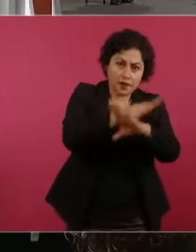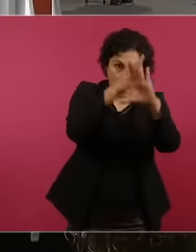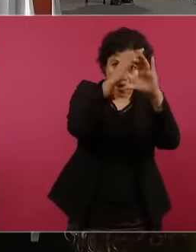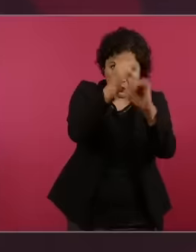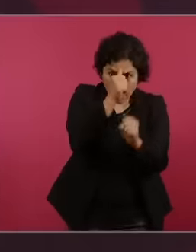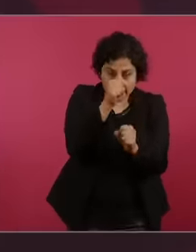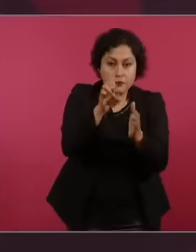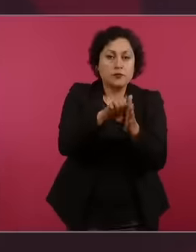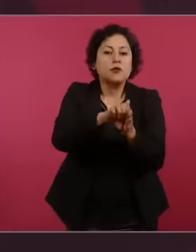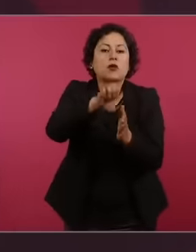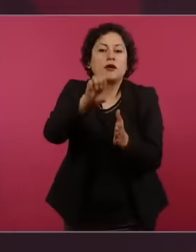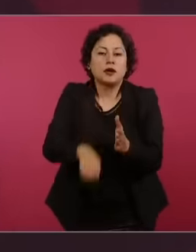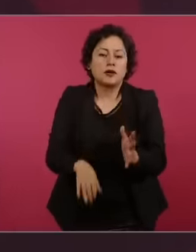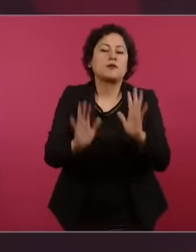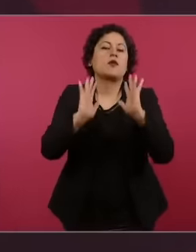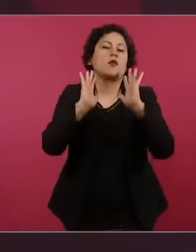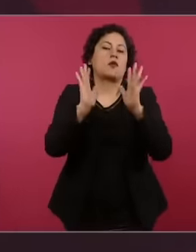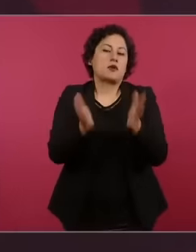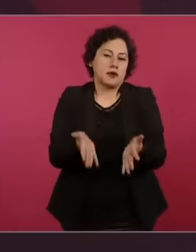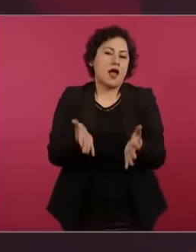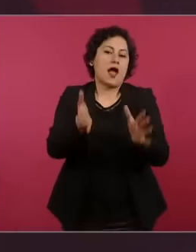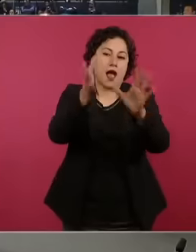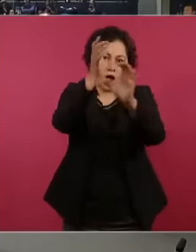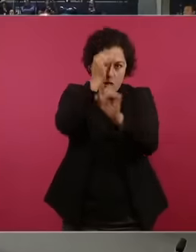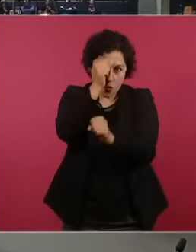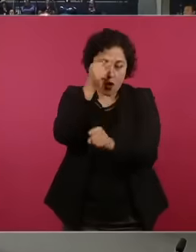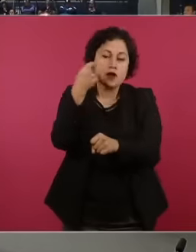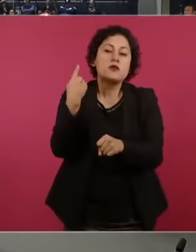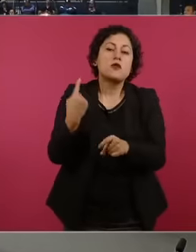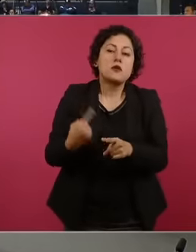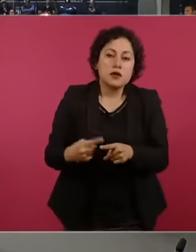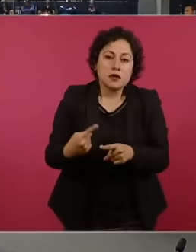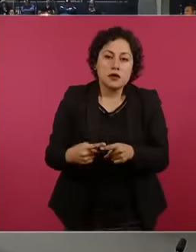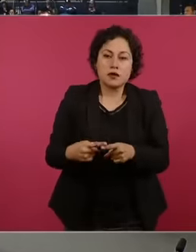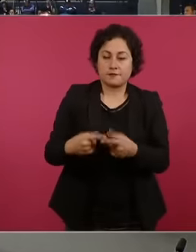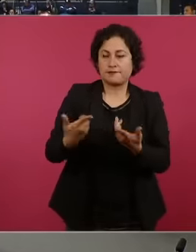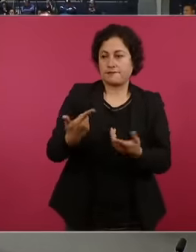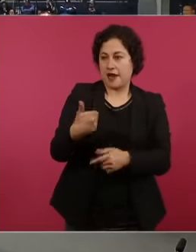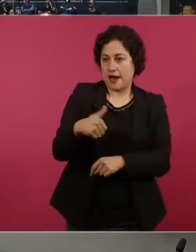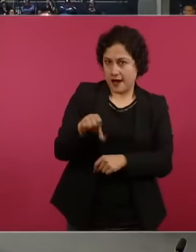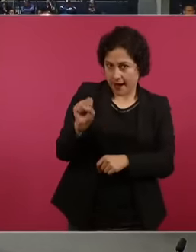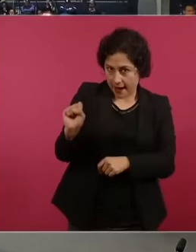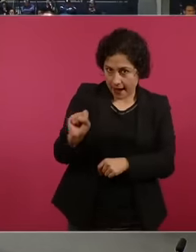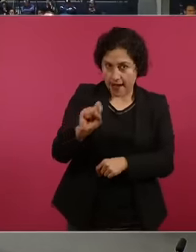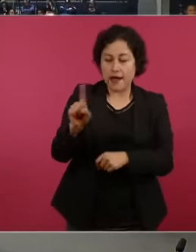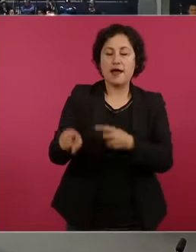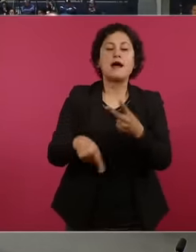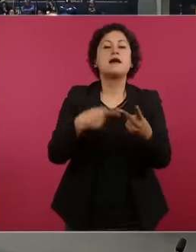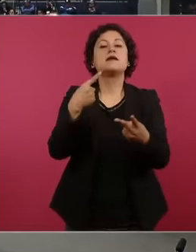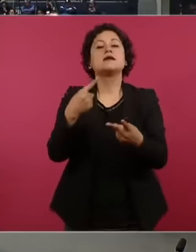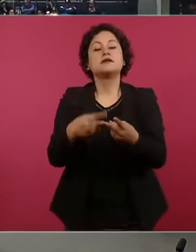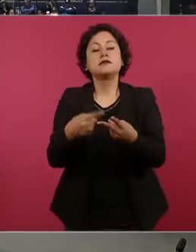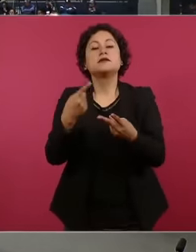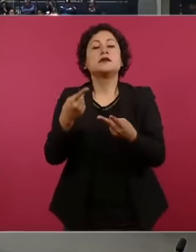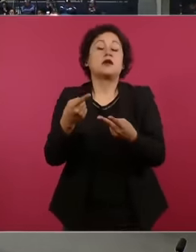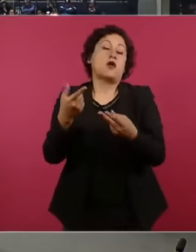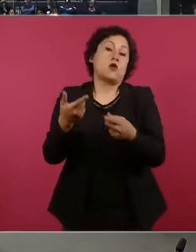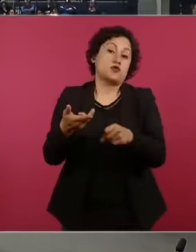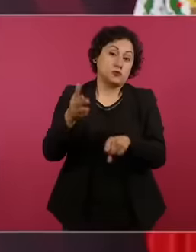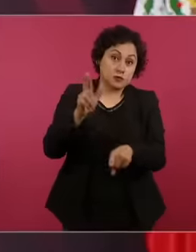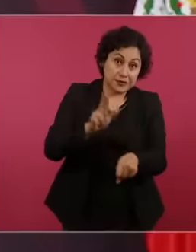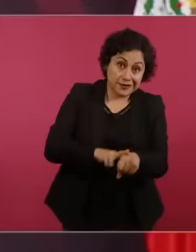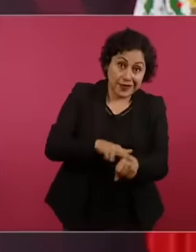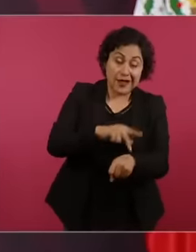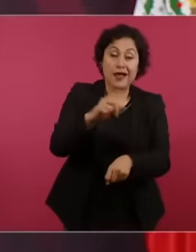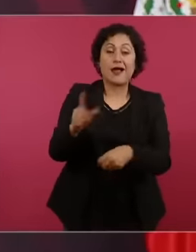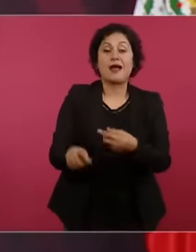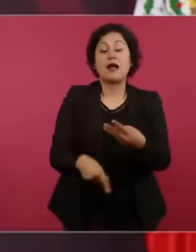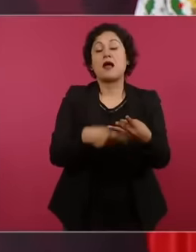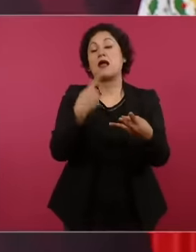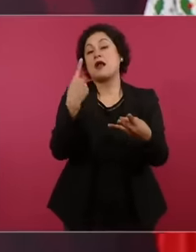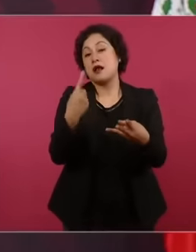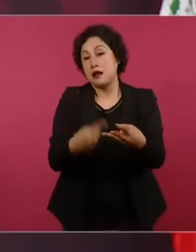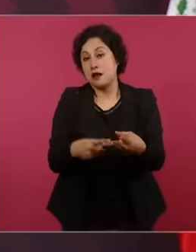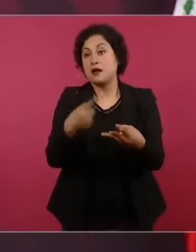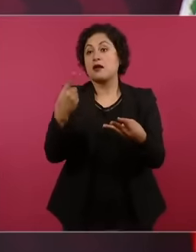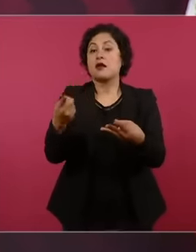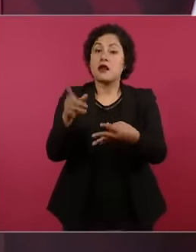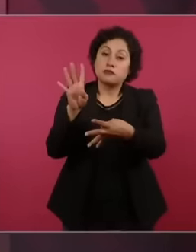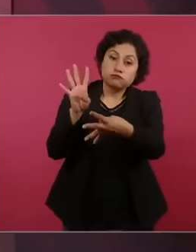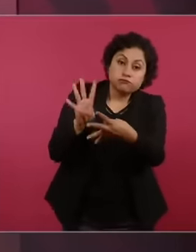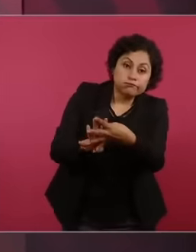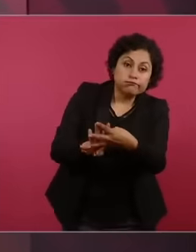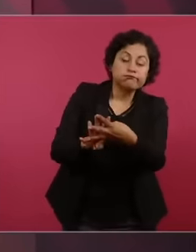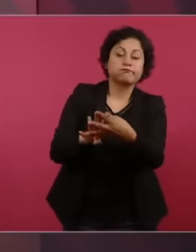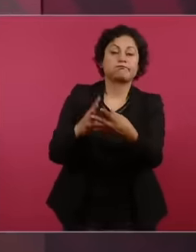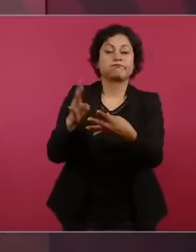the gas pipeline contracts with the hospital contracts with the prison contracts